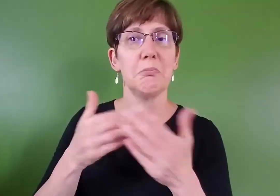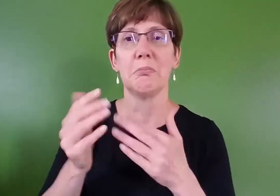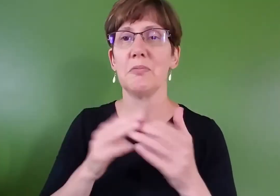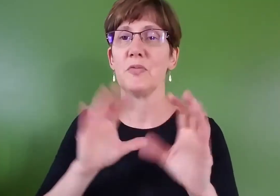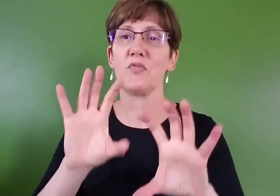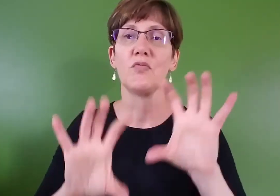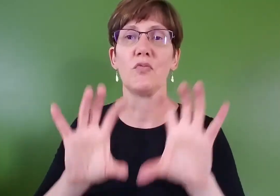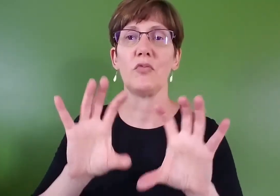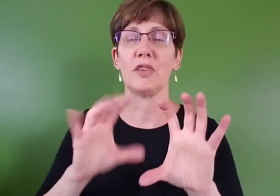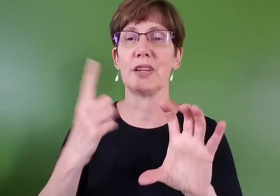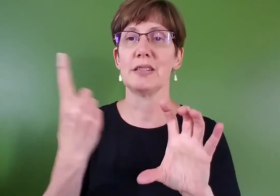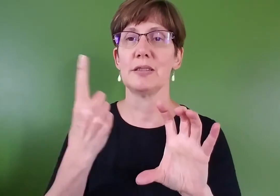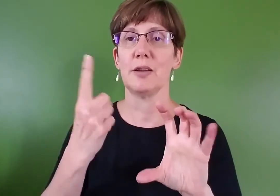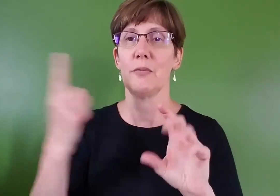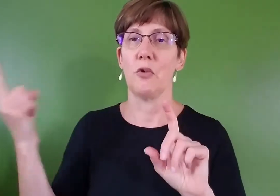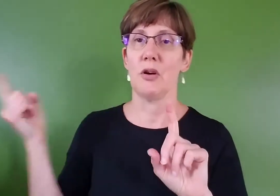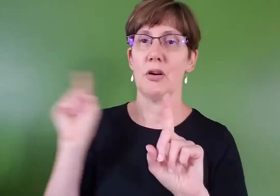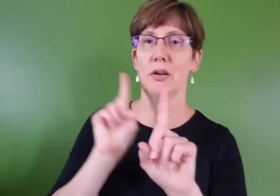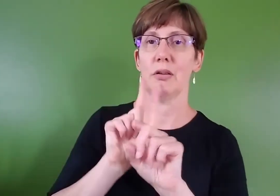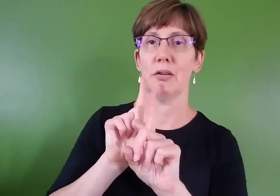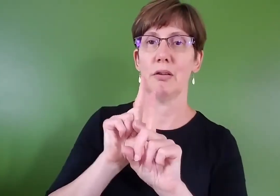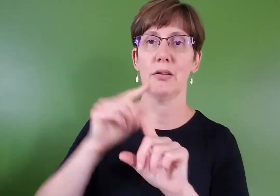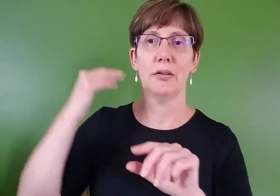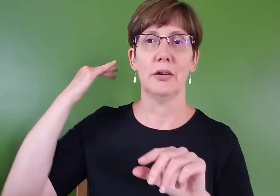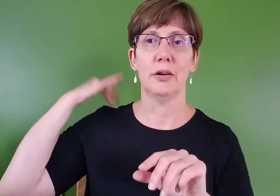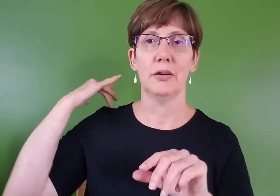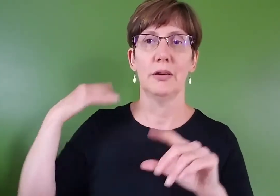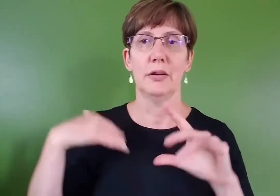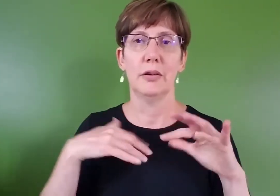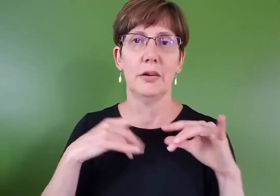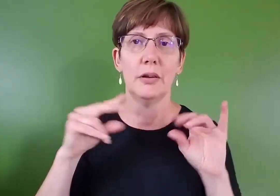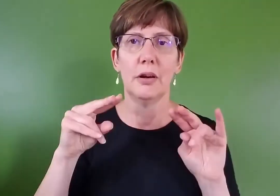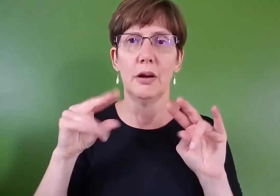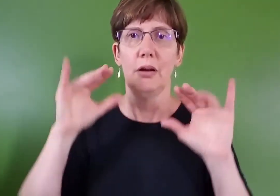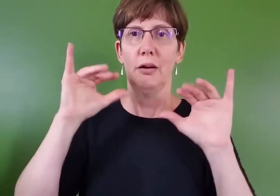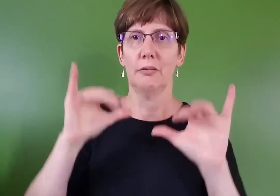my shoulder to indicate that they are there, I have the opportunity to check in to see